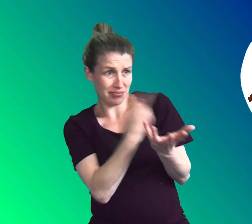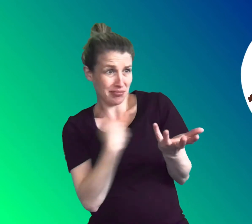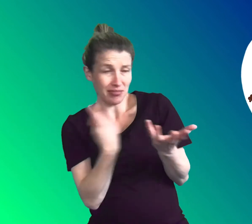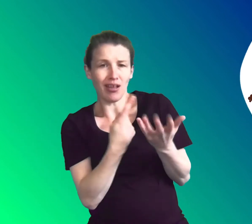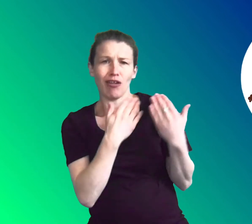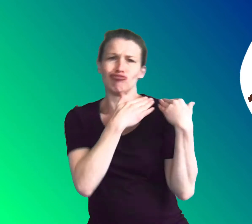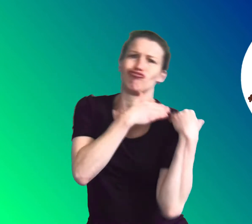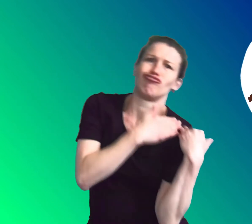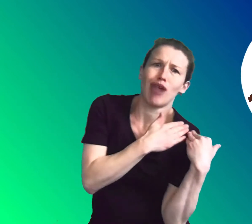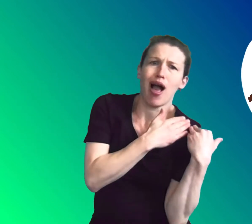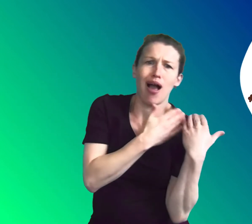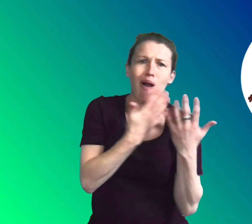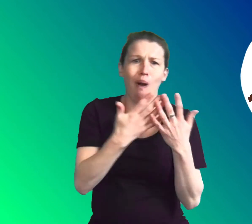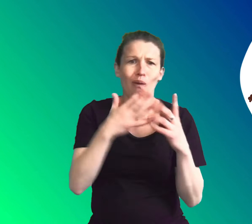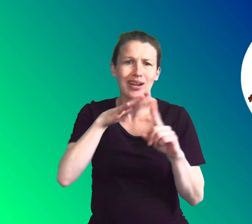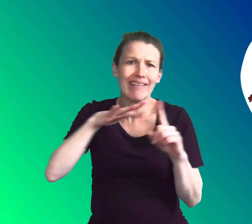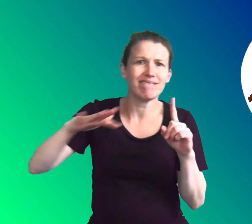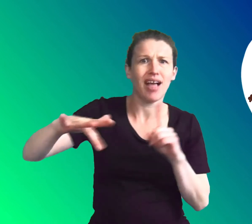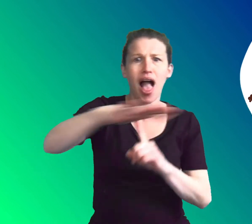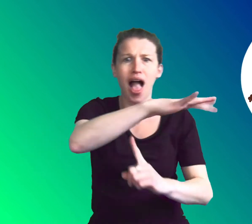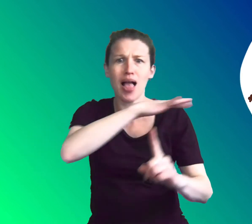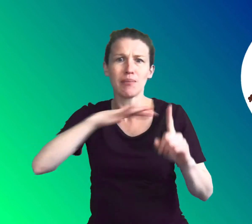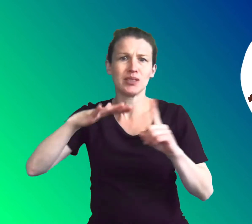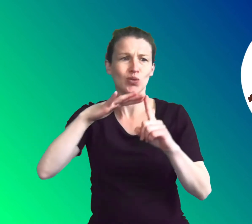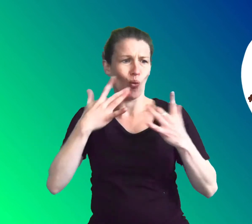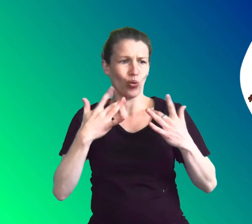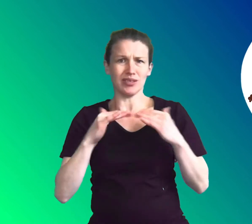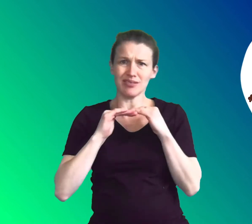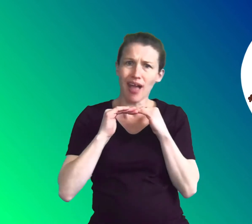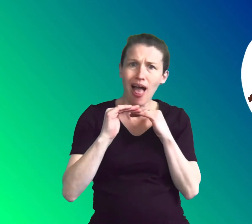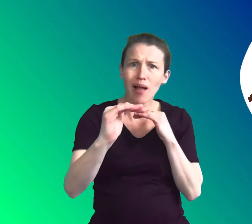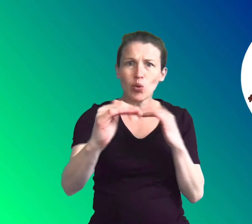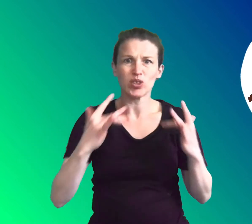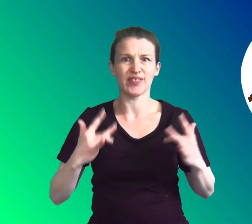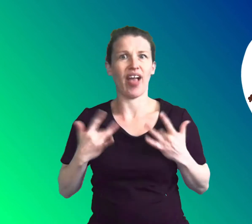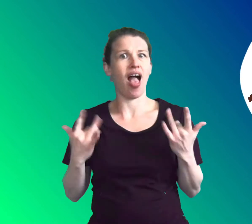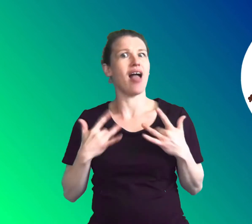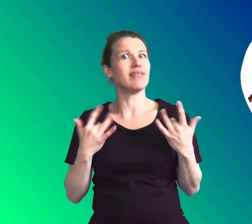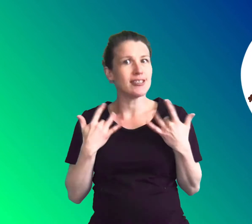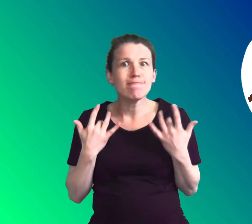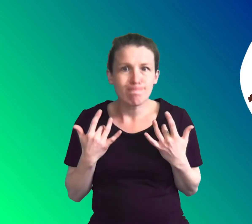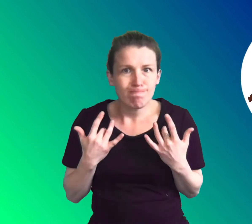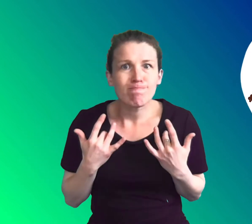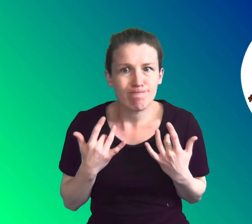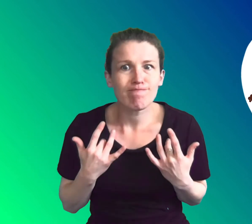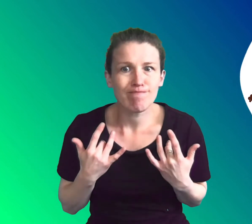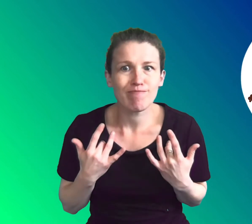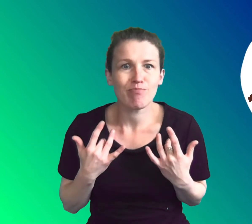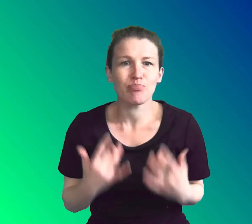it relies on a stable environment to survive.